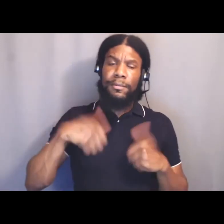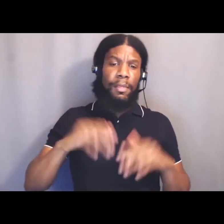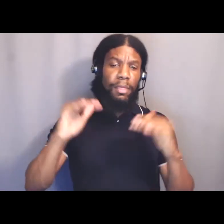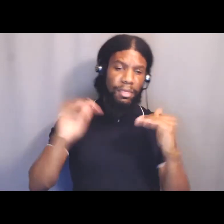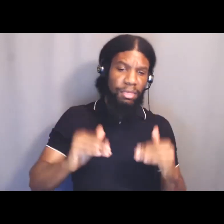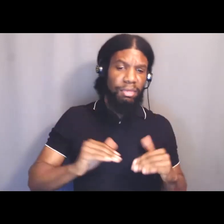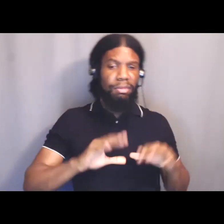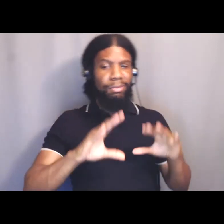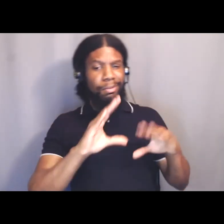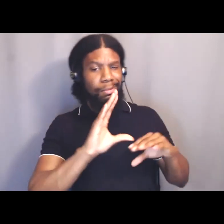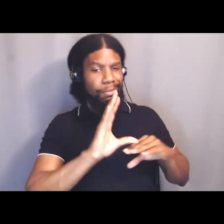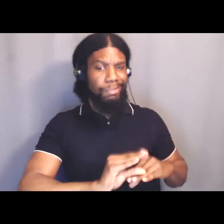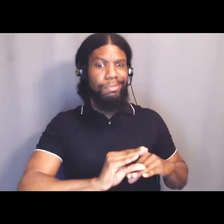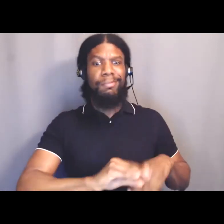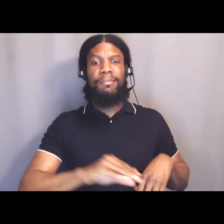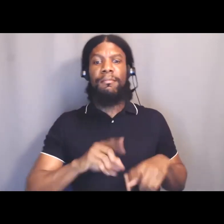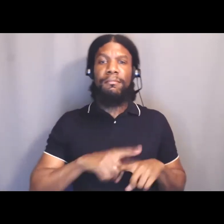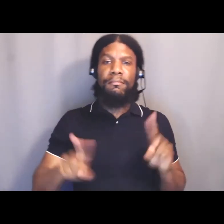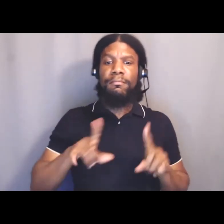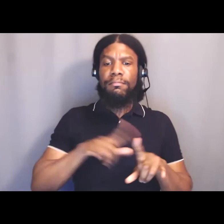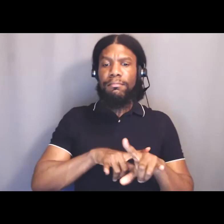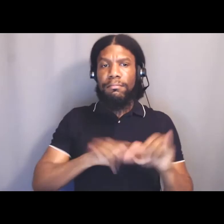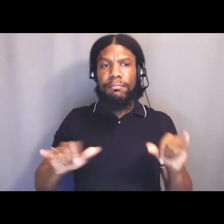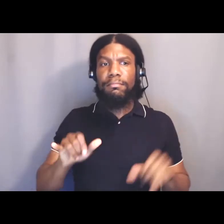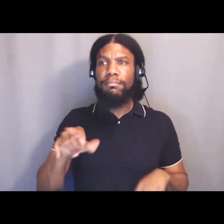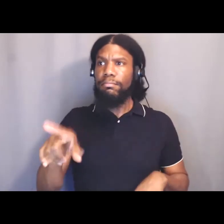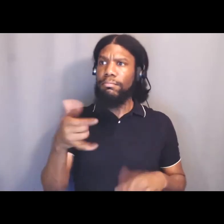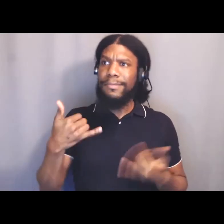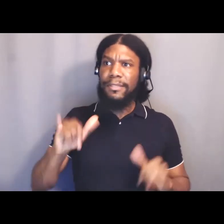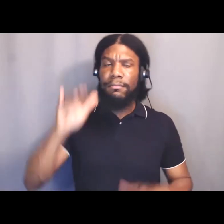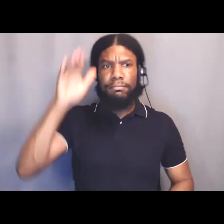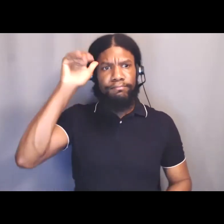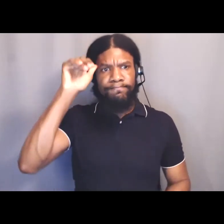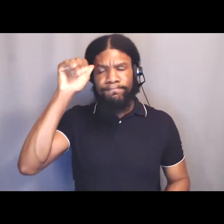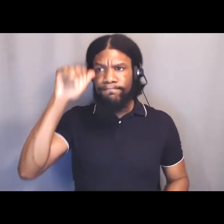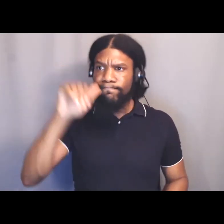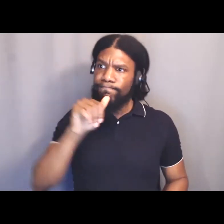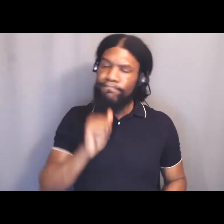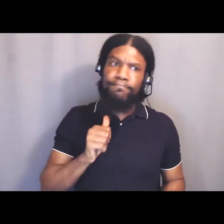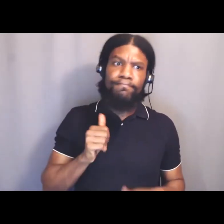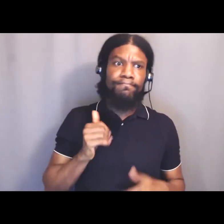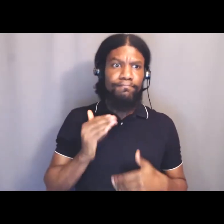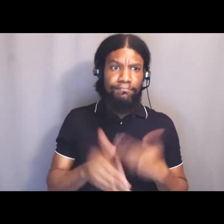Eventually she did. And so we only got about 20 years of her brilliance on this earth.